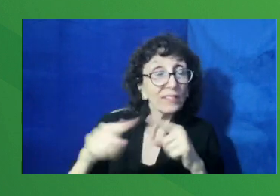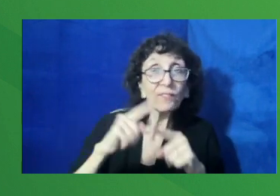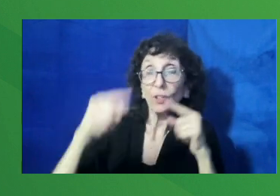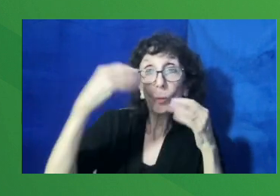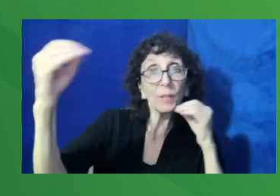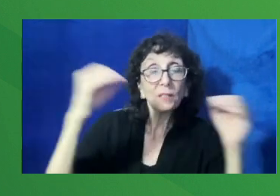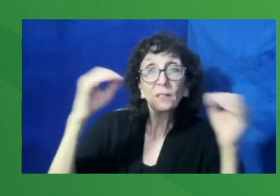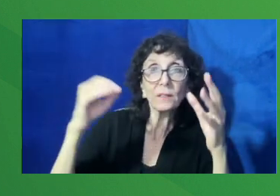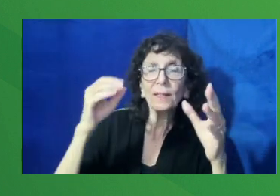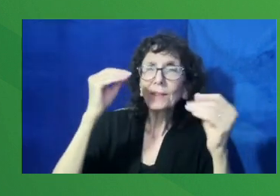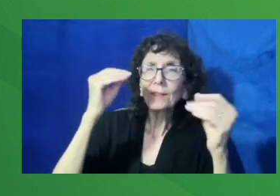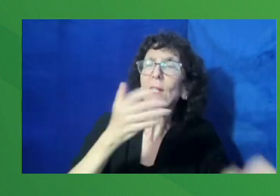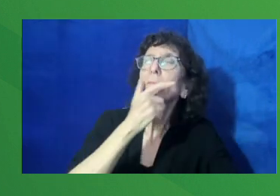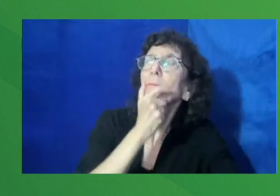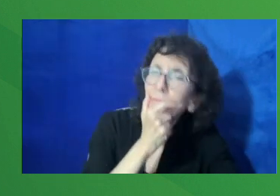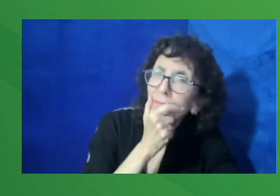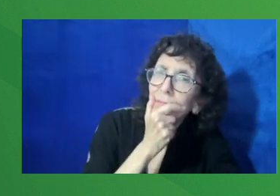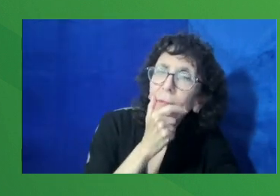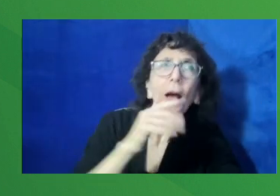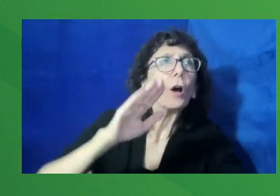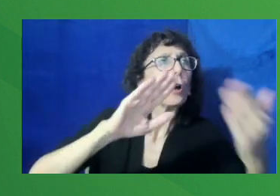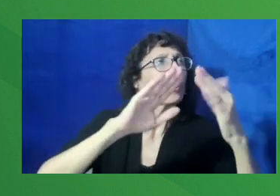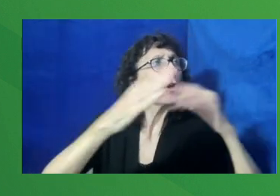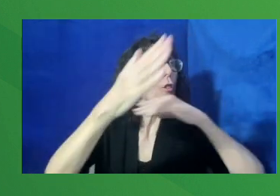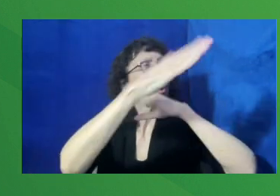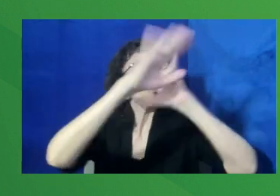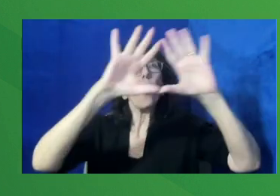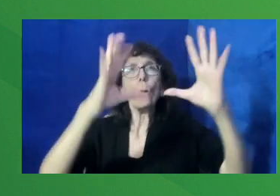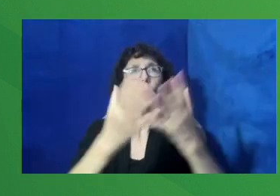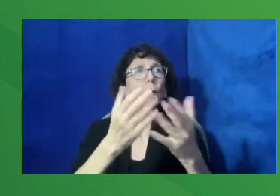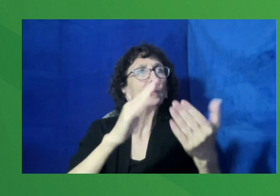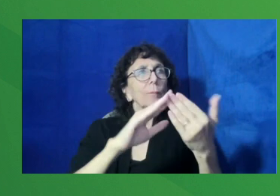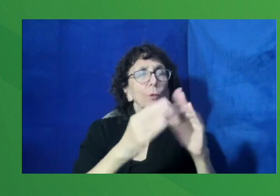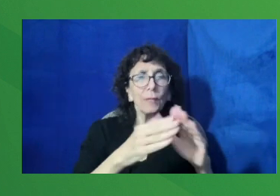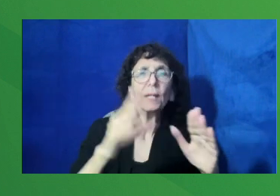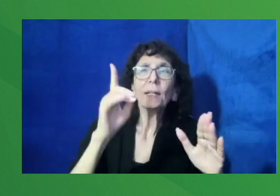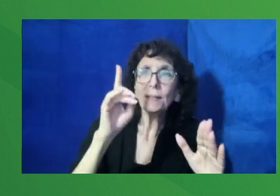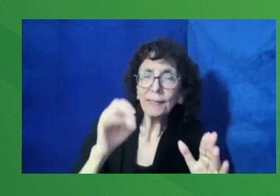well, wait a second. The global community has established that more powerful countries do